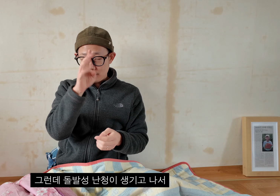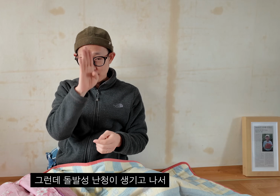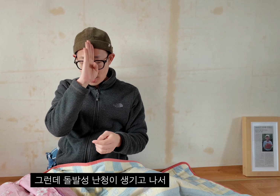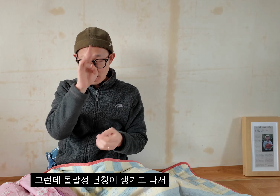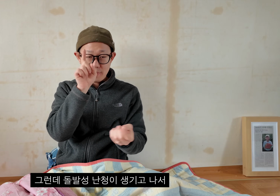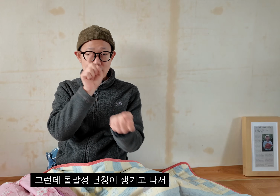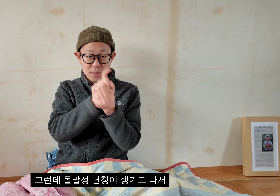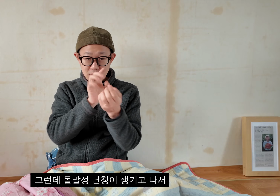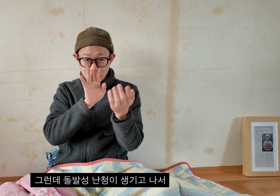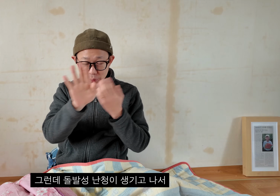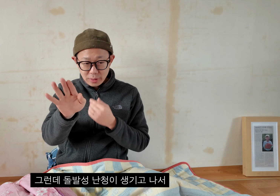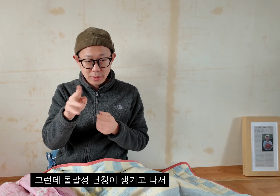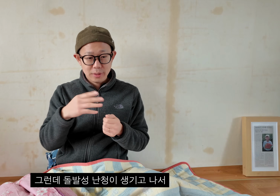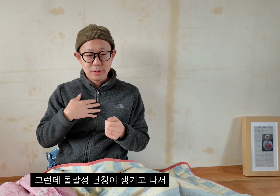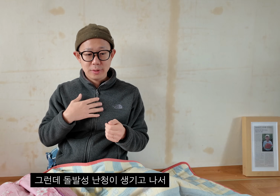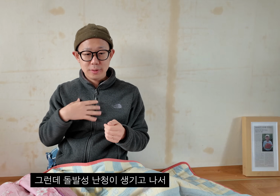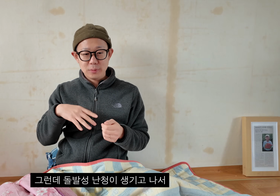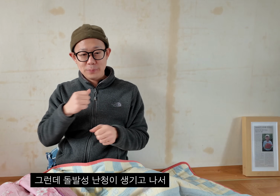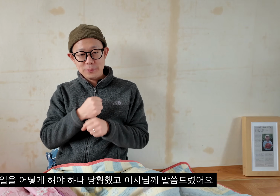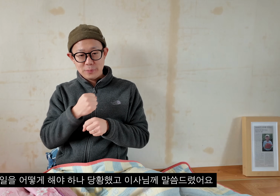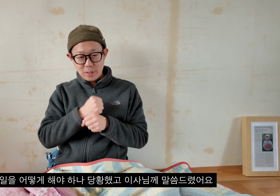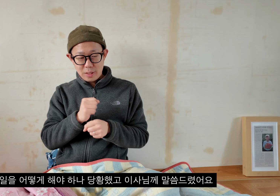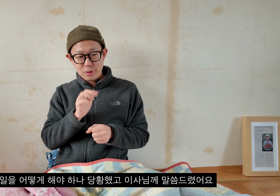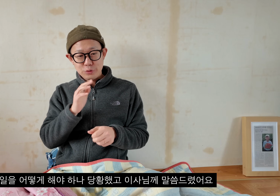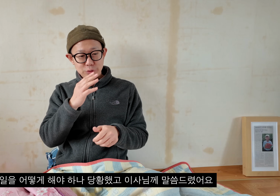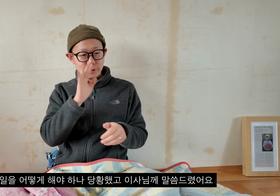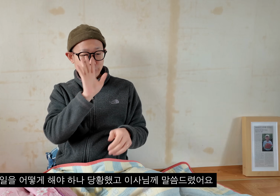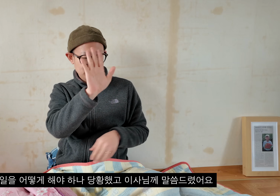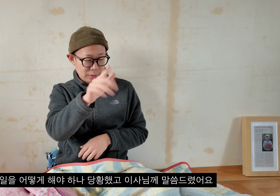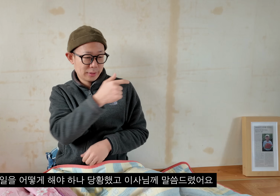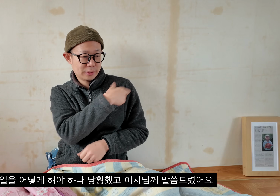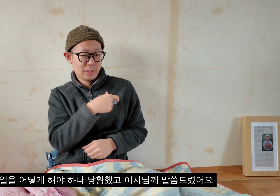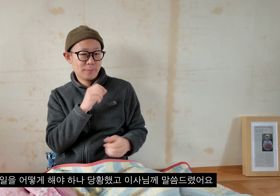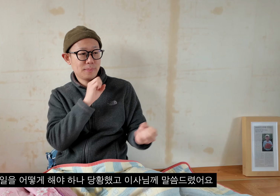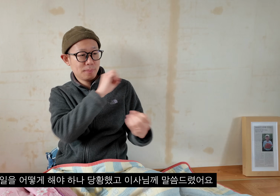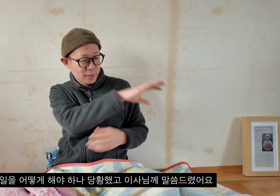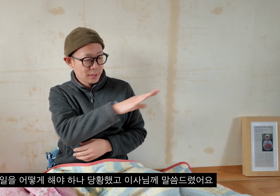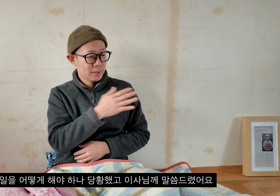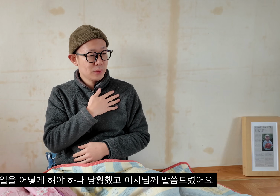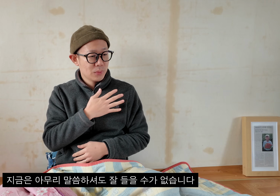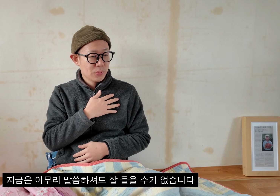But after sudden hearing loss, I told him directly: